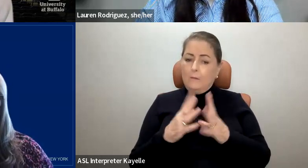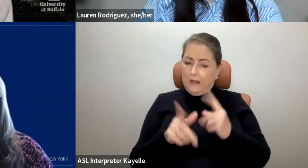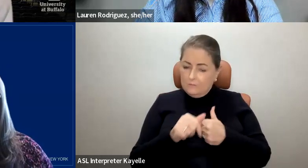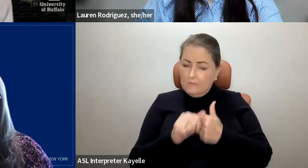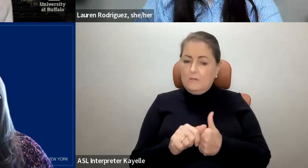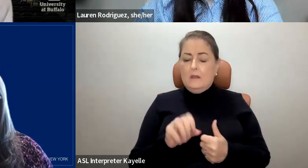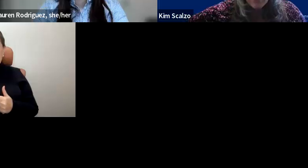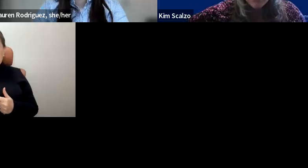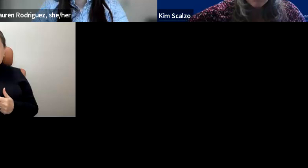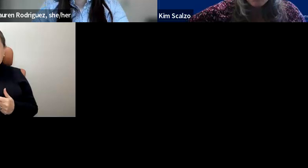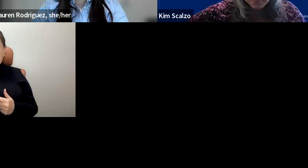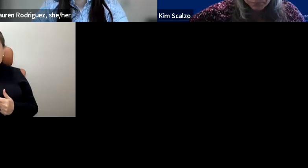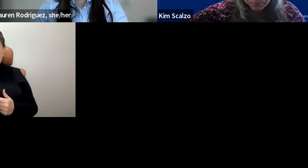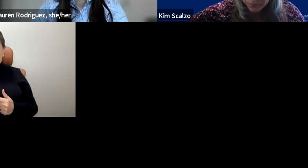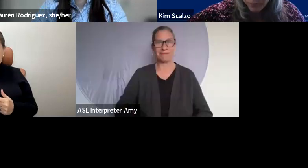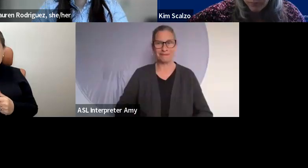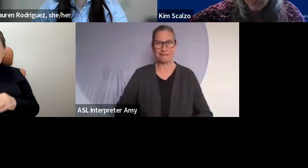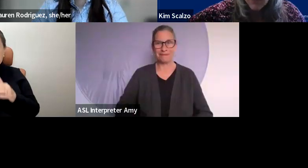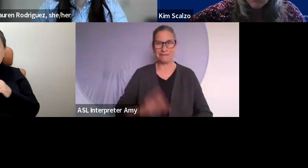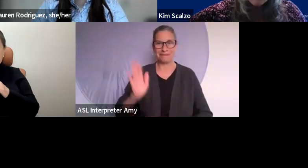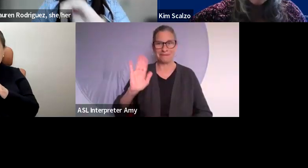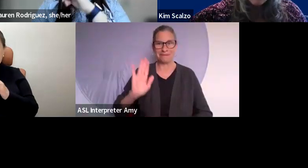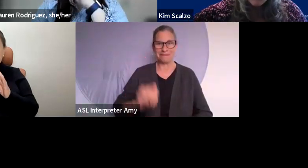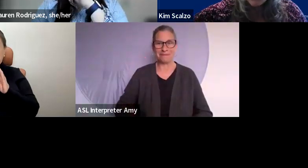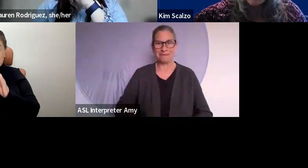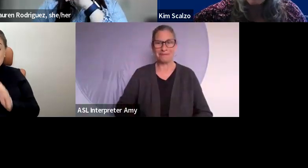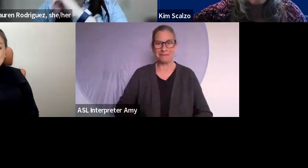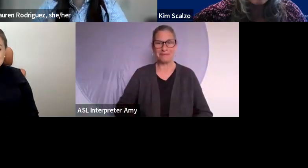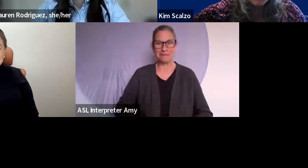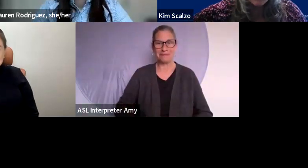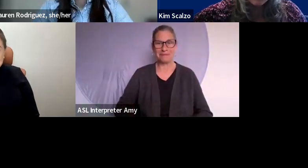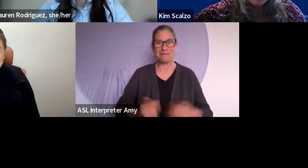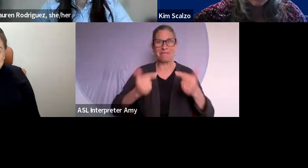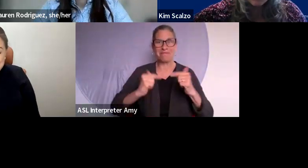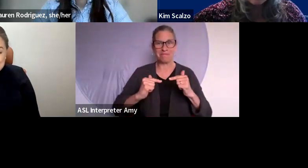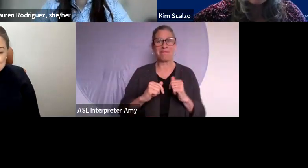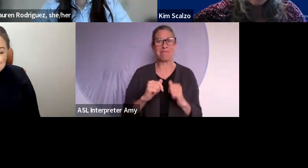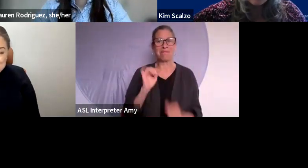accessibility requirements. So where that has come into play